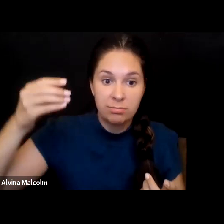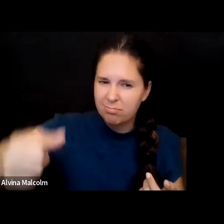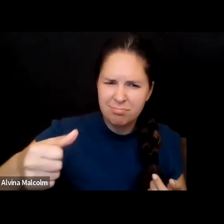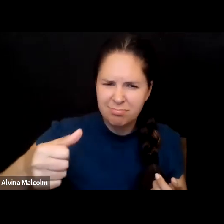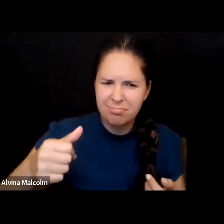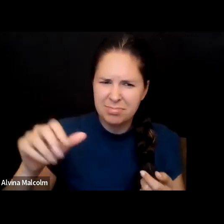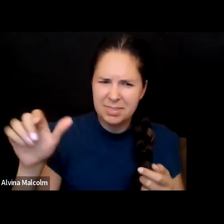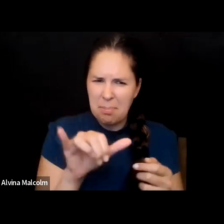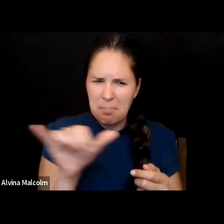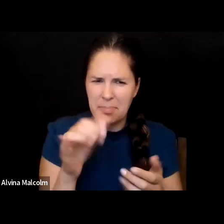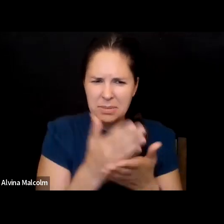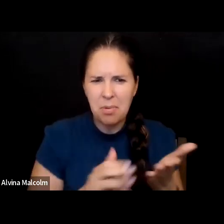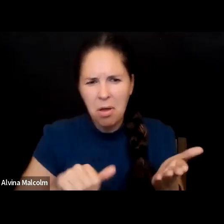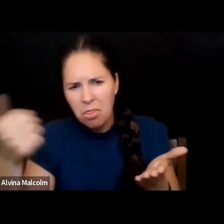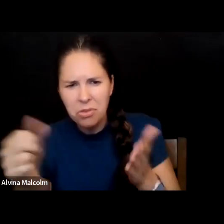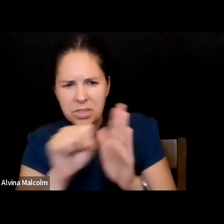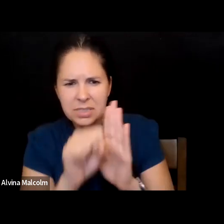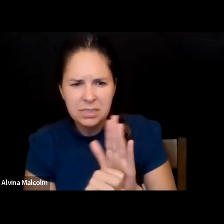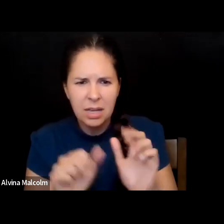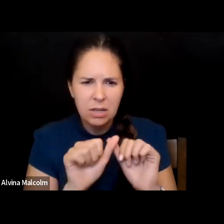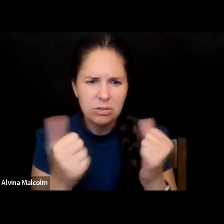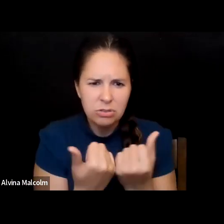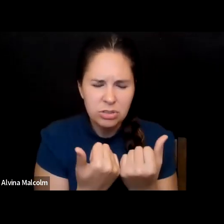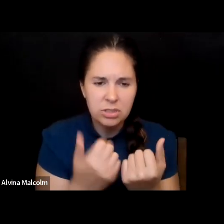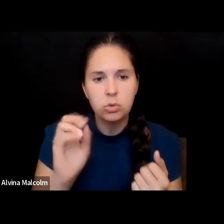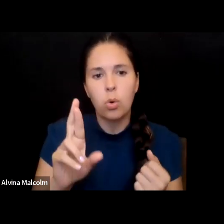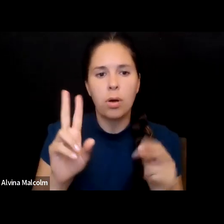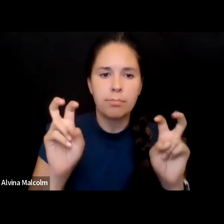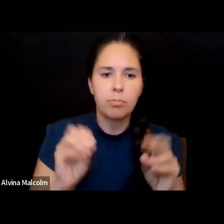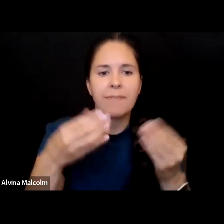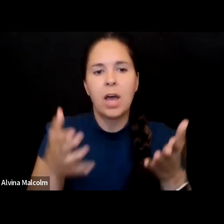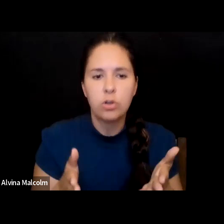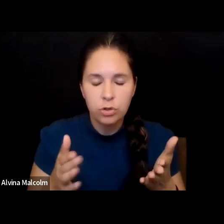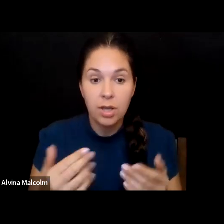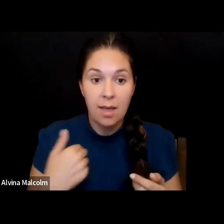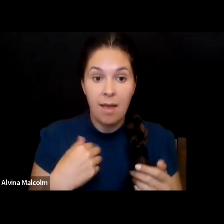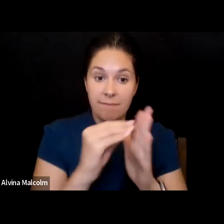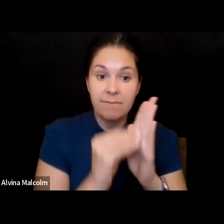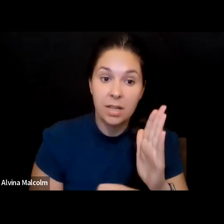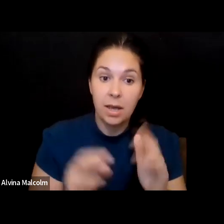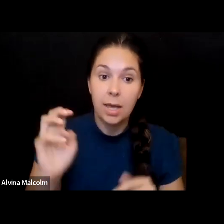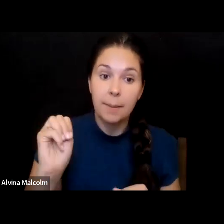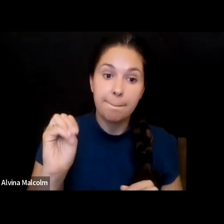all over and they're not able to have be reimbursed in the same capacity